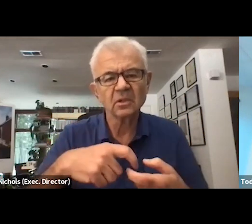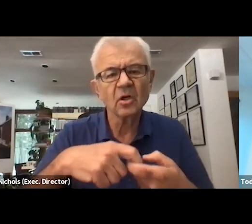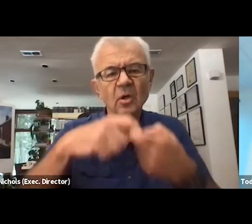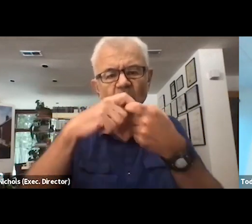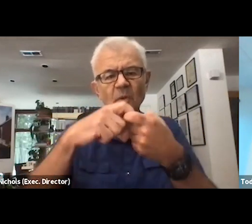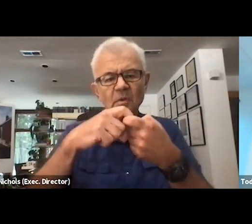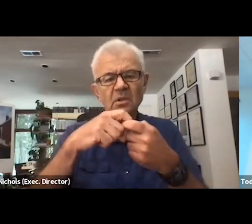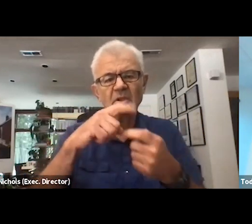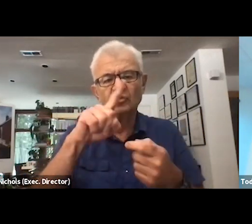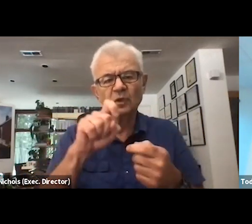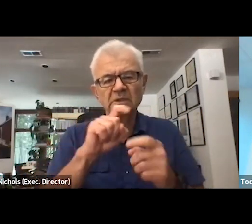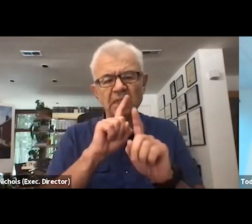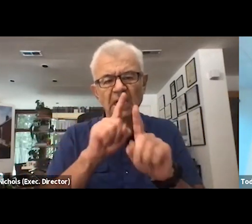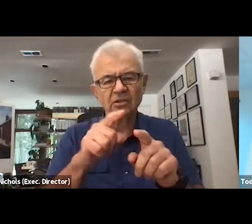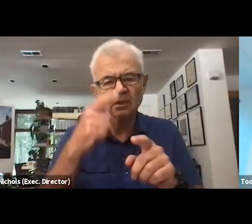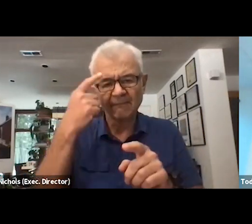on improving D.C.